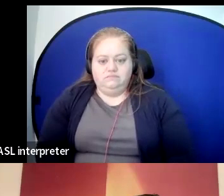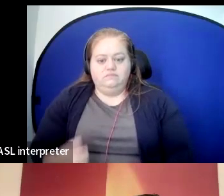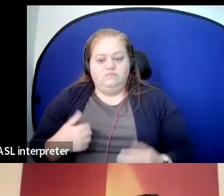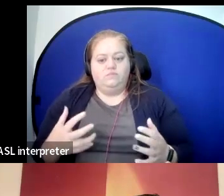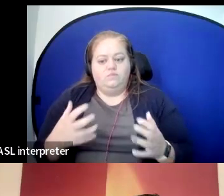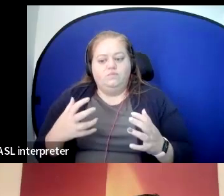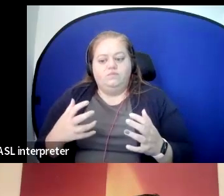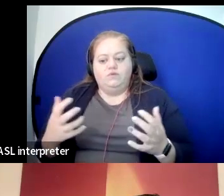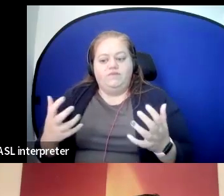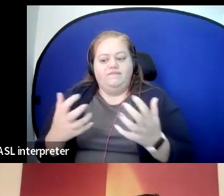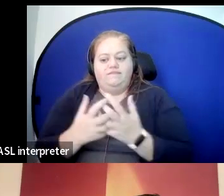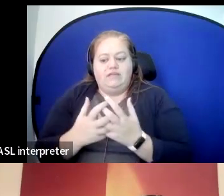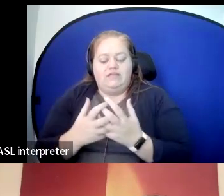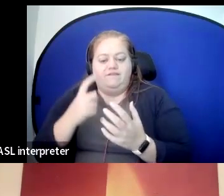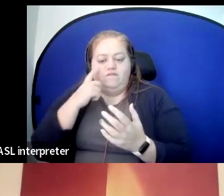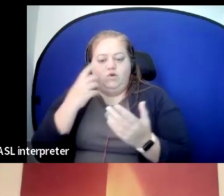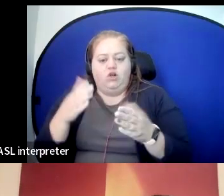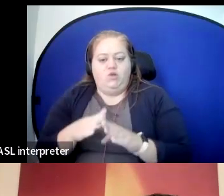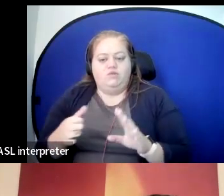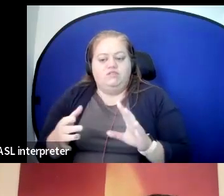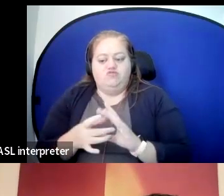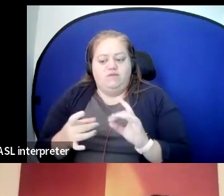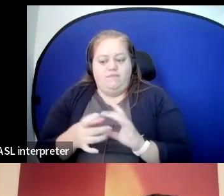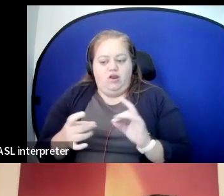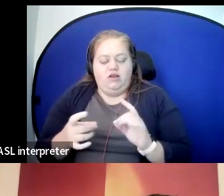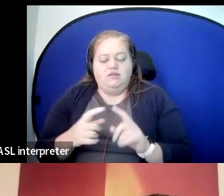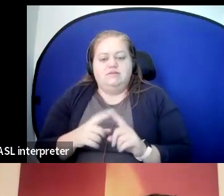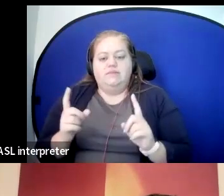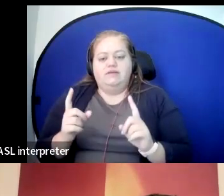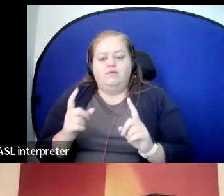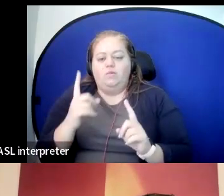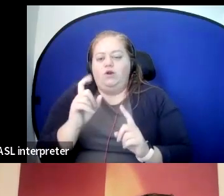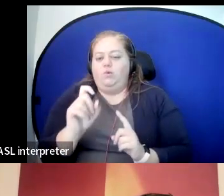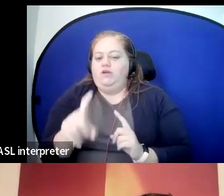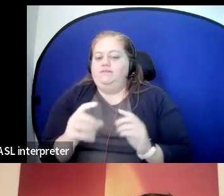first, which is a question just about the future.